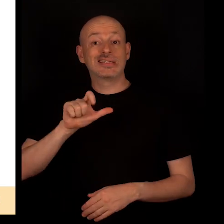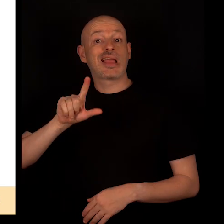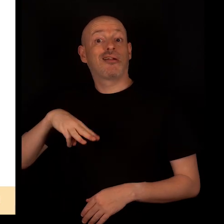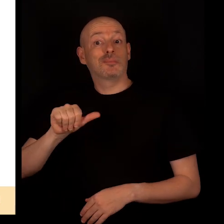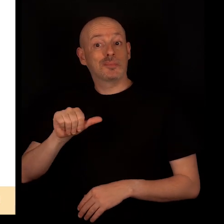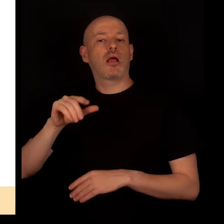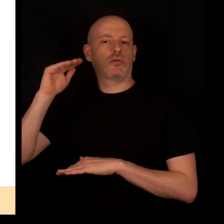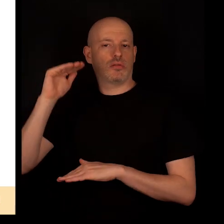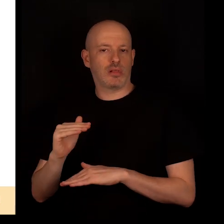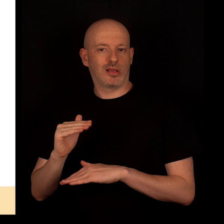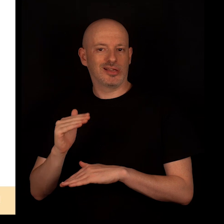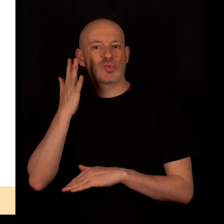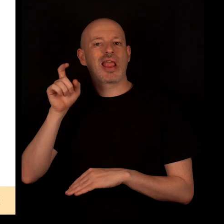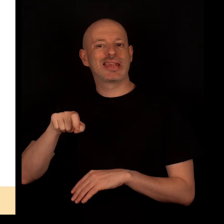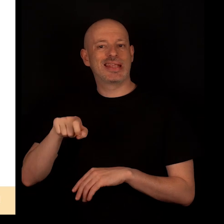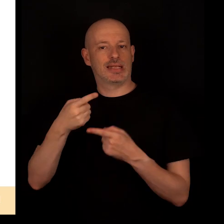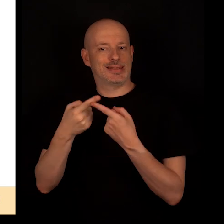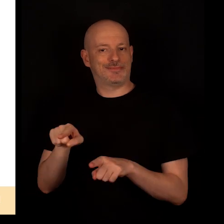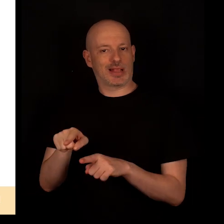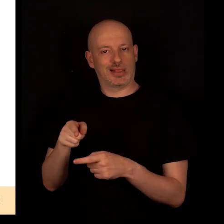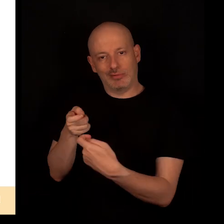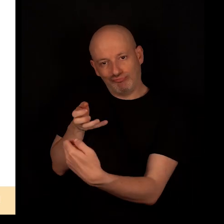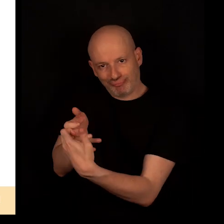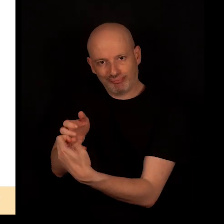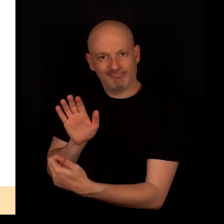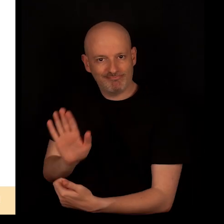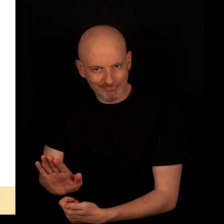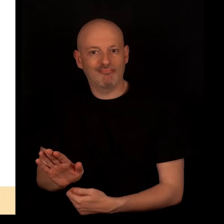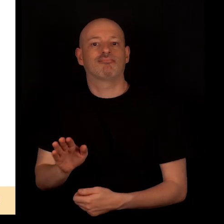Then you see Salma's grant is less because her needs are different.